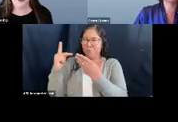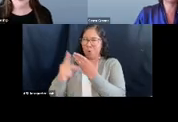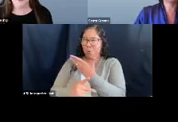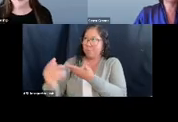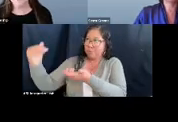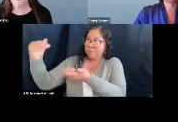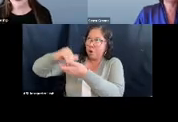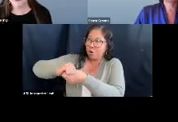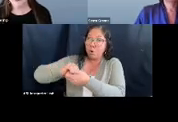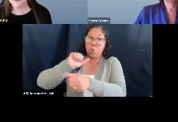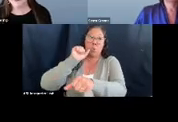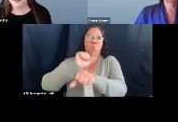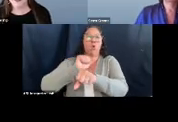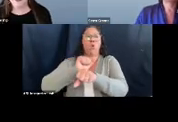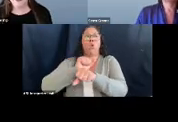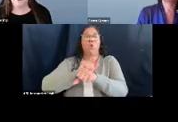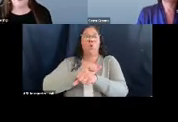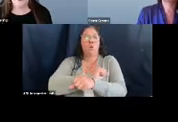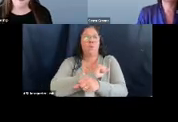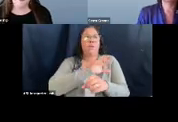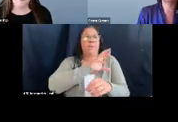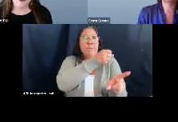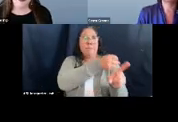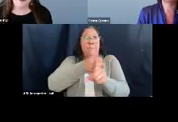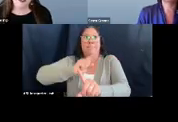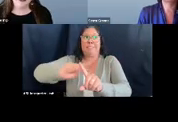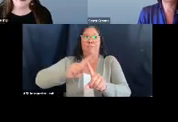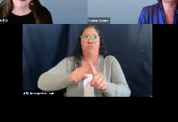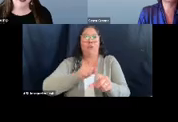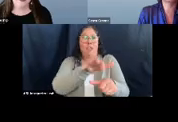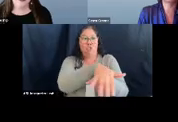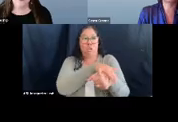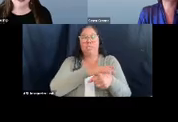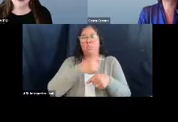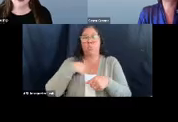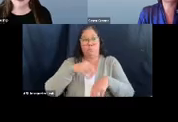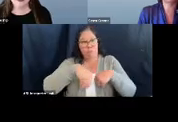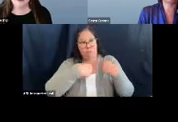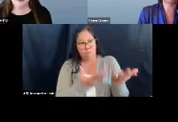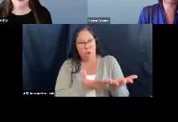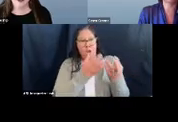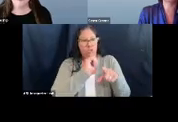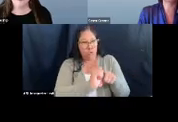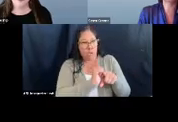spans across several areas including providing training, developing resources and offering